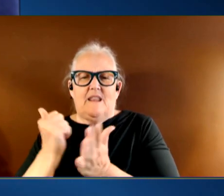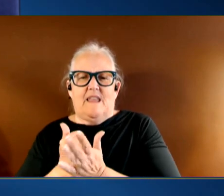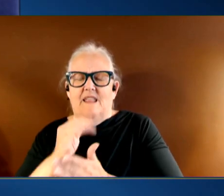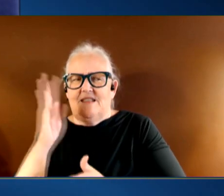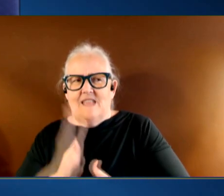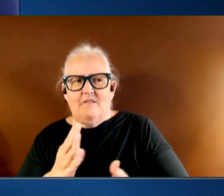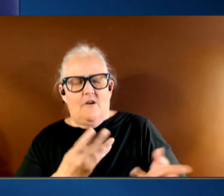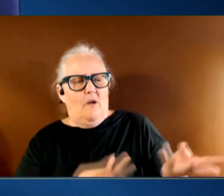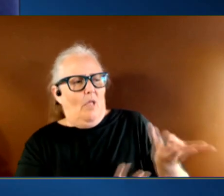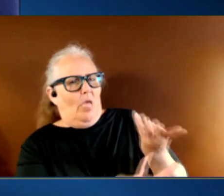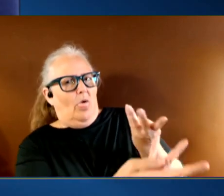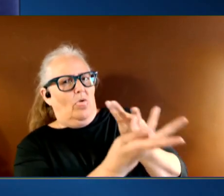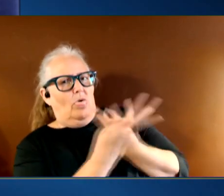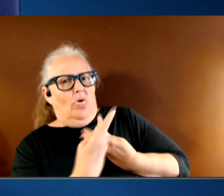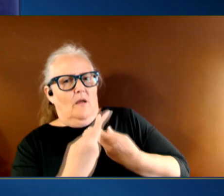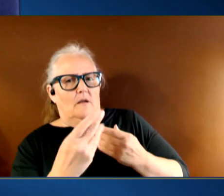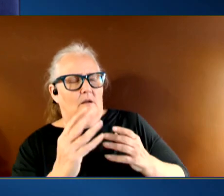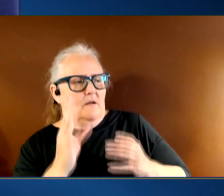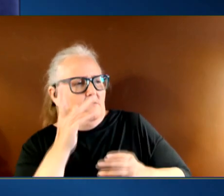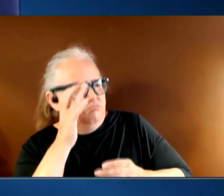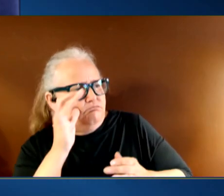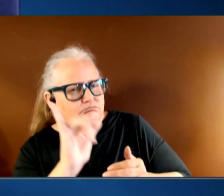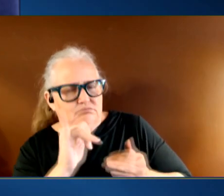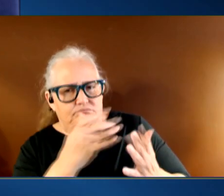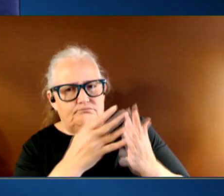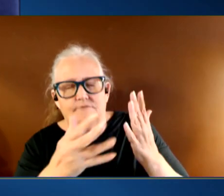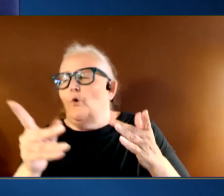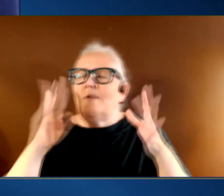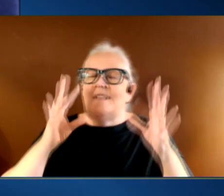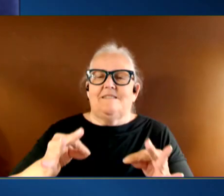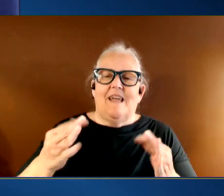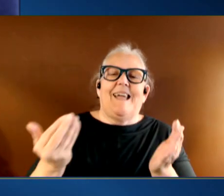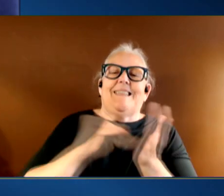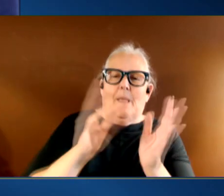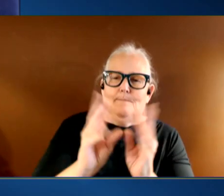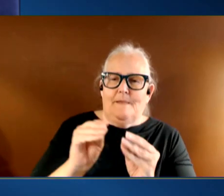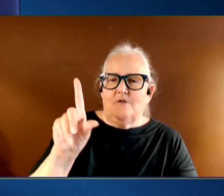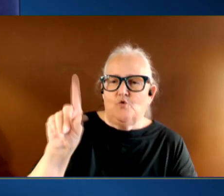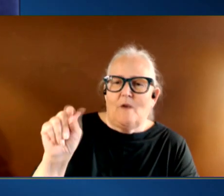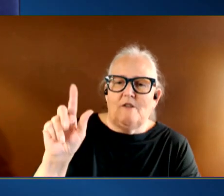So, the outcome was that they had another meeting in 2022 that was then re-reviewing